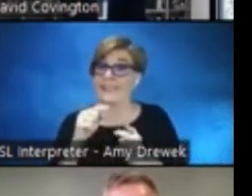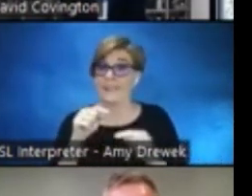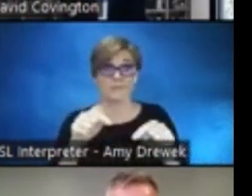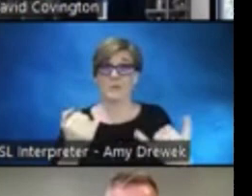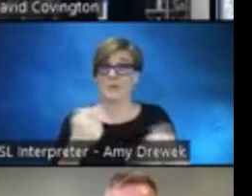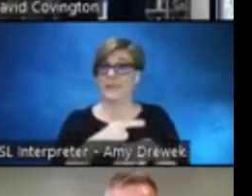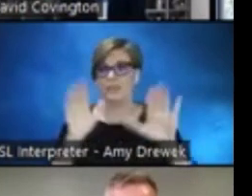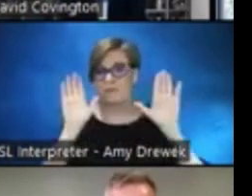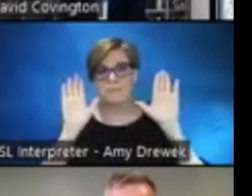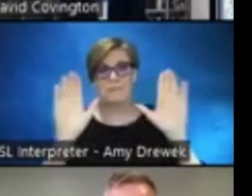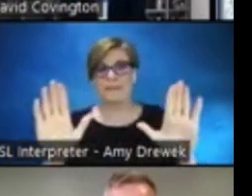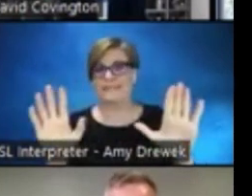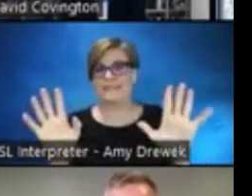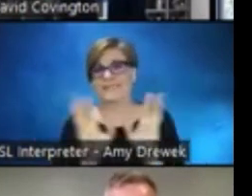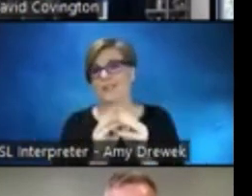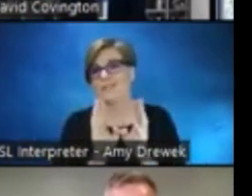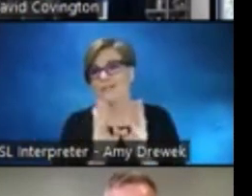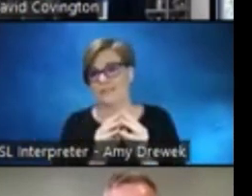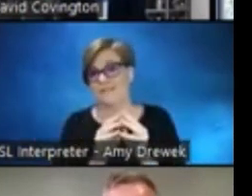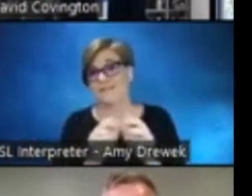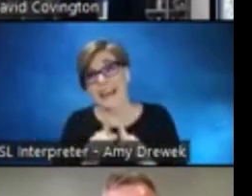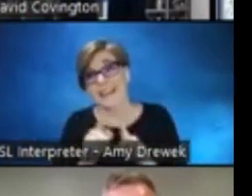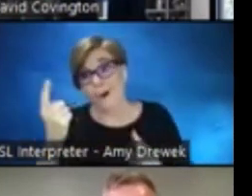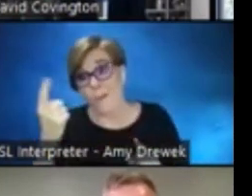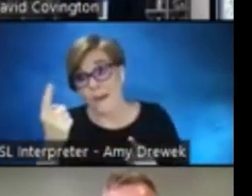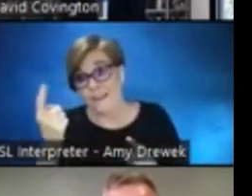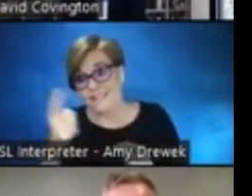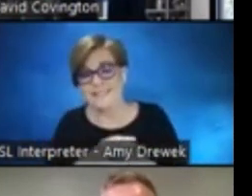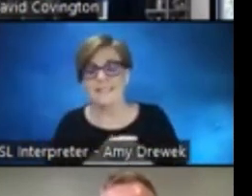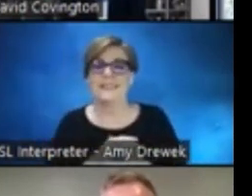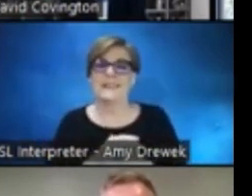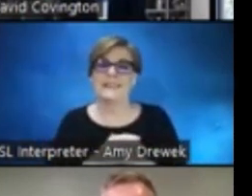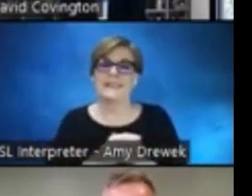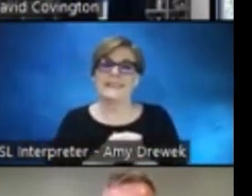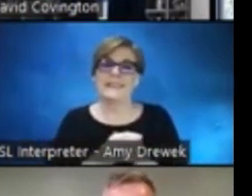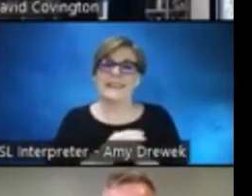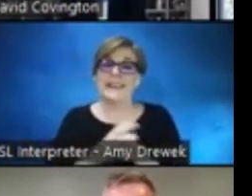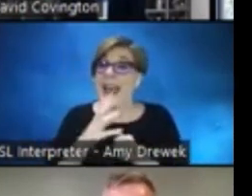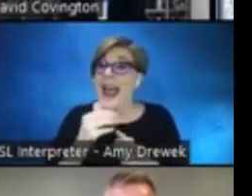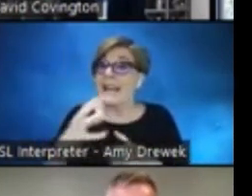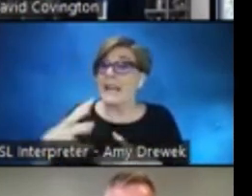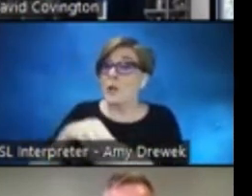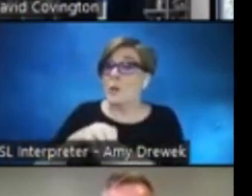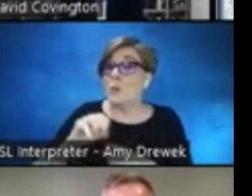PARTICULARLY, THE INCORPORATING OF STEPHANIE'S COMMENTS.